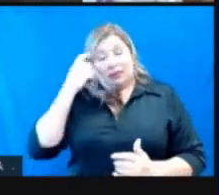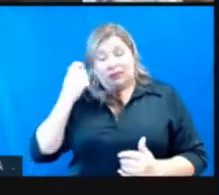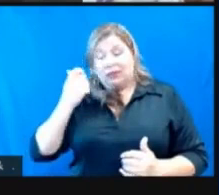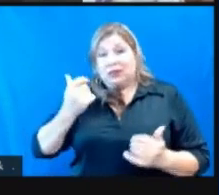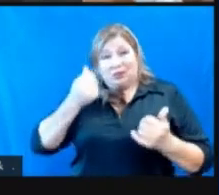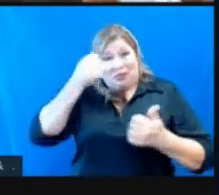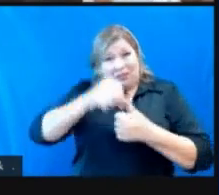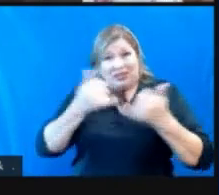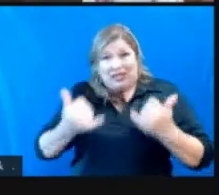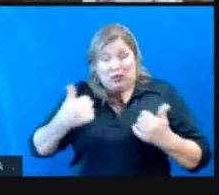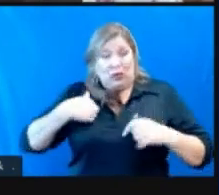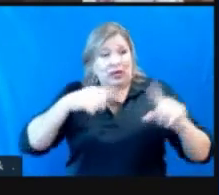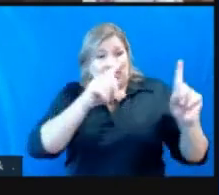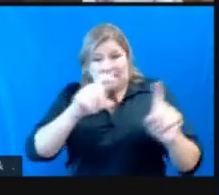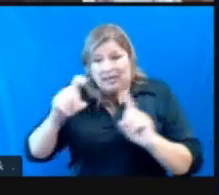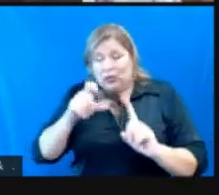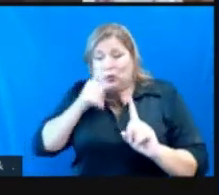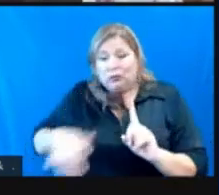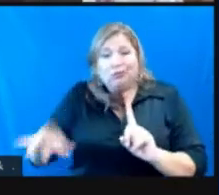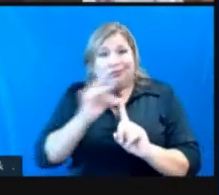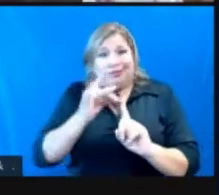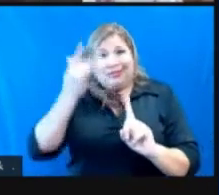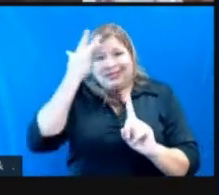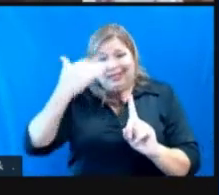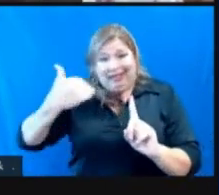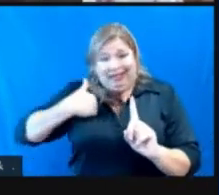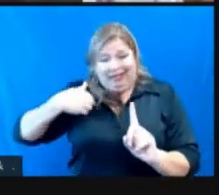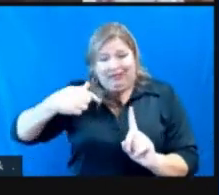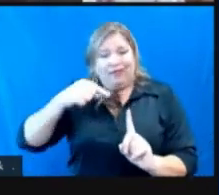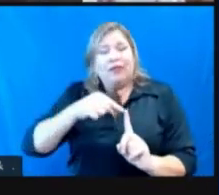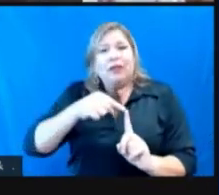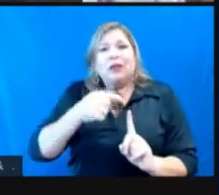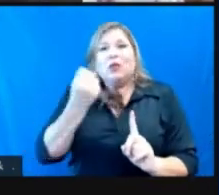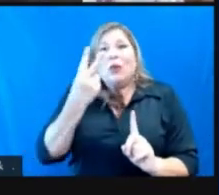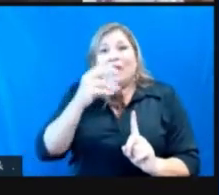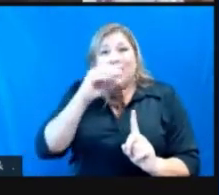positive we expect will be in our hospitals in 2 to 3 weeks.